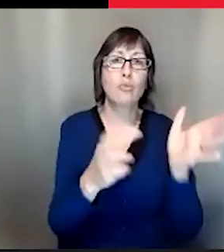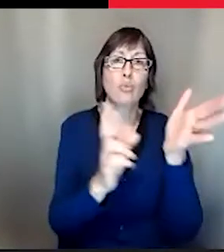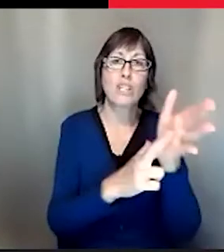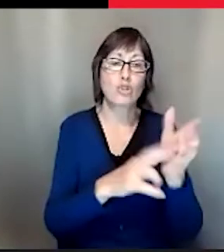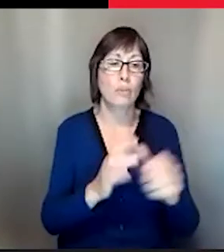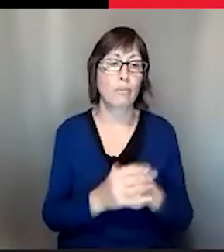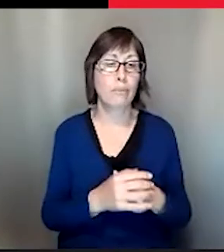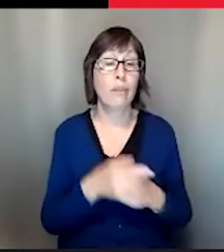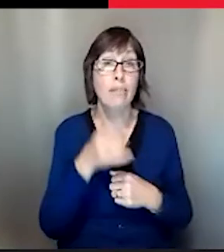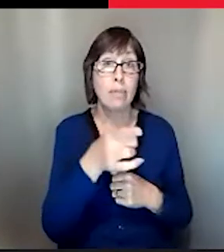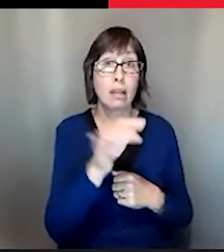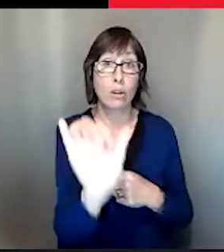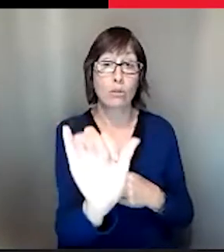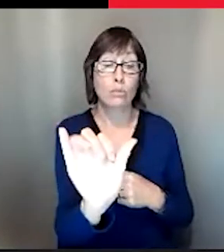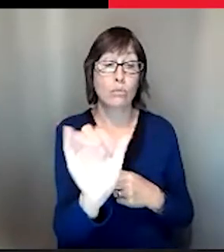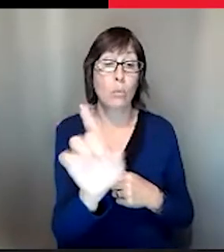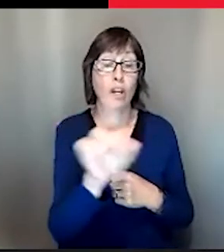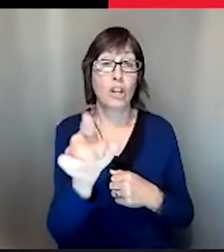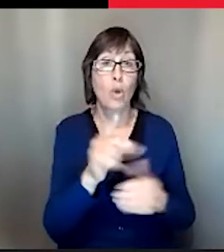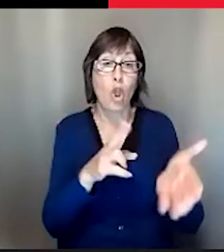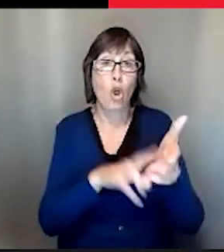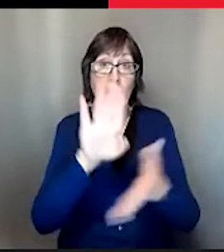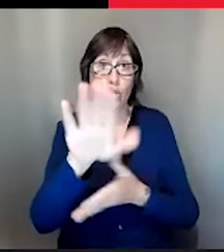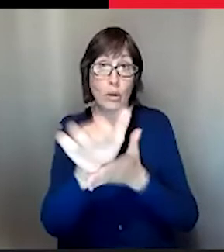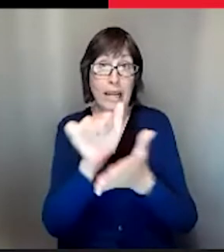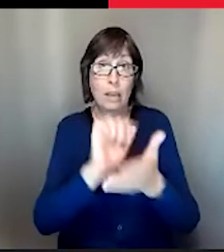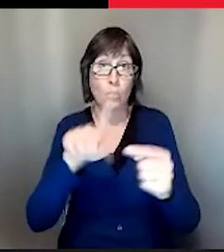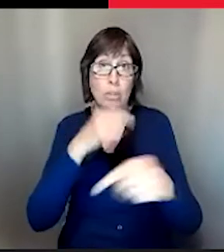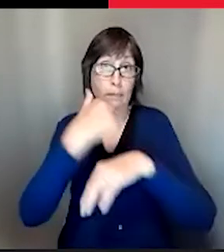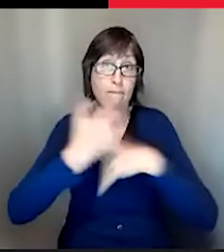this is also where you will log into your account once it has been created.